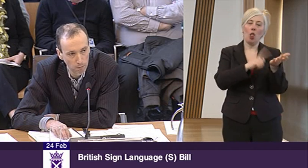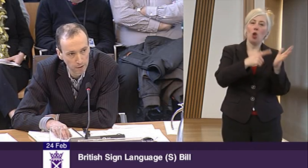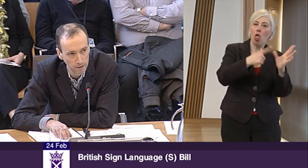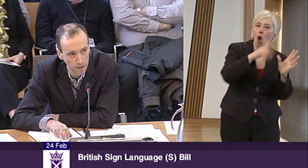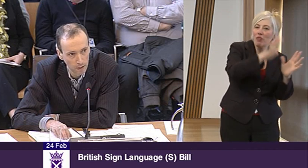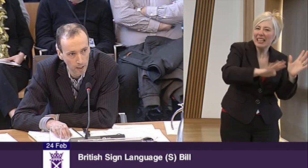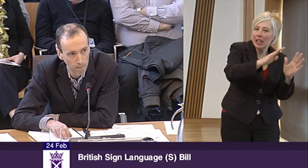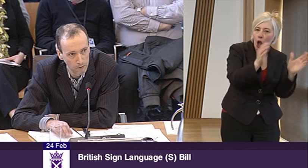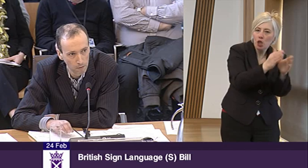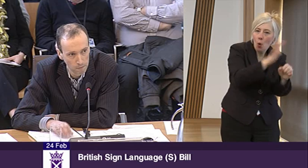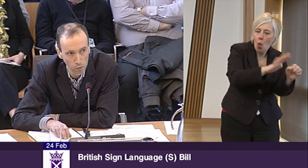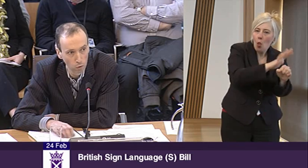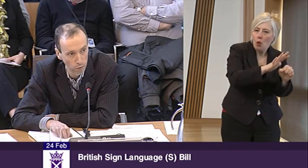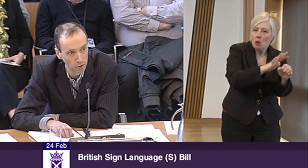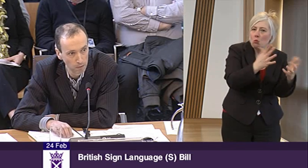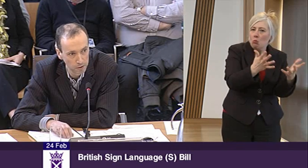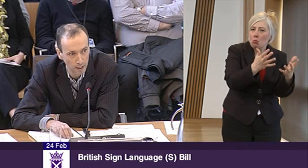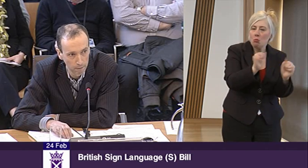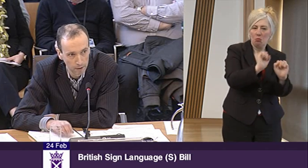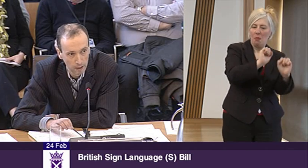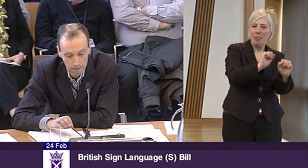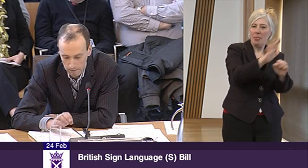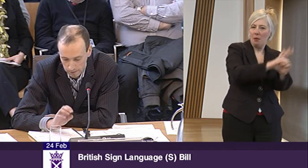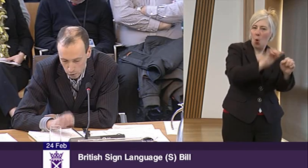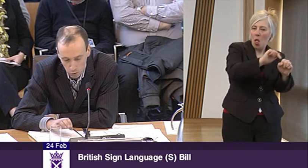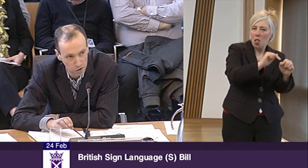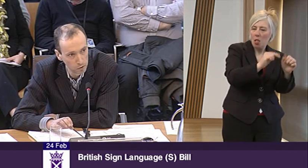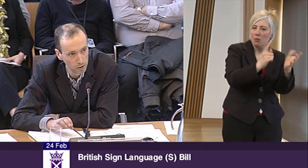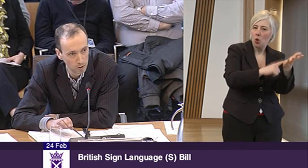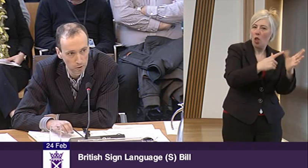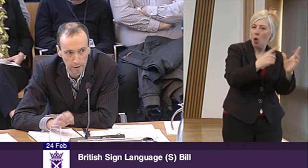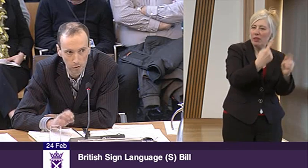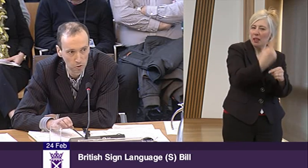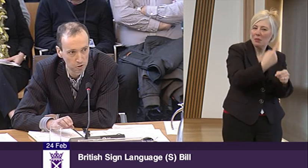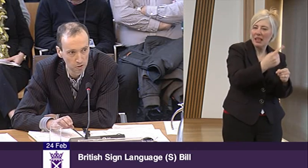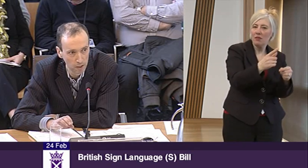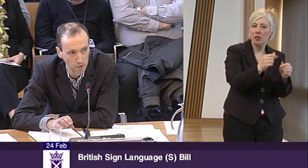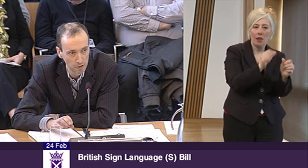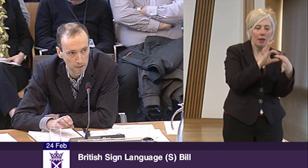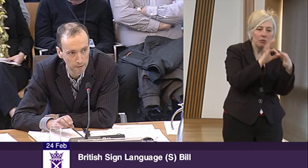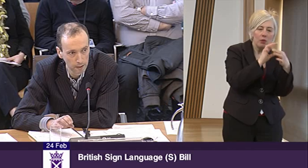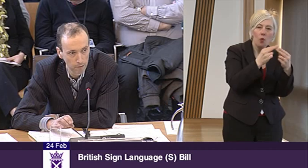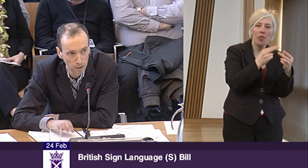such as local authorities on something for which they are closest to the community and